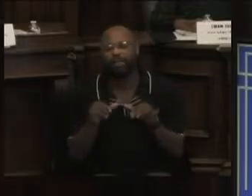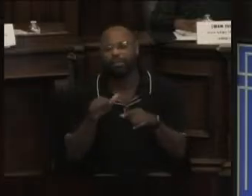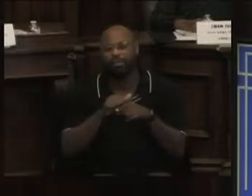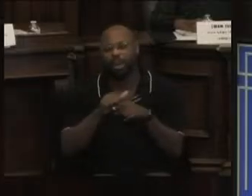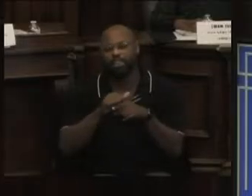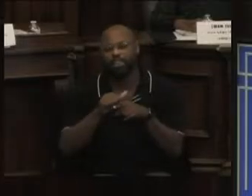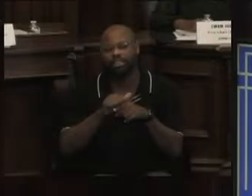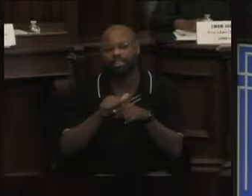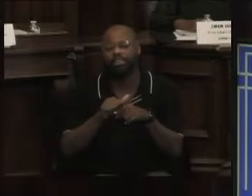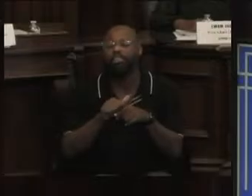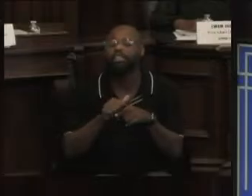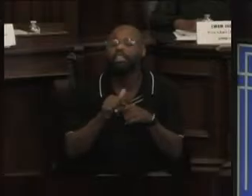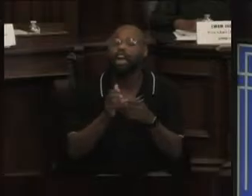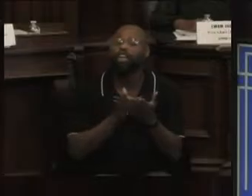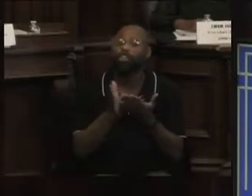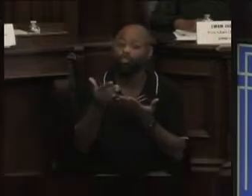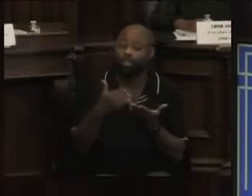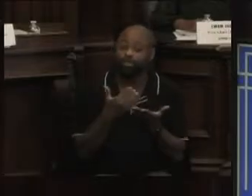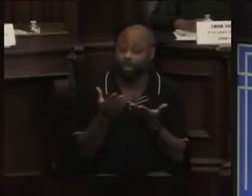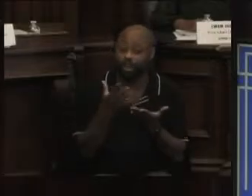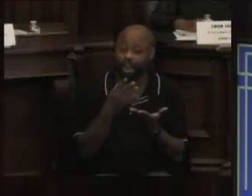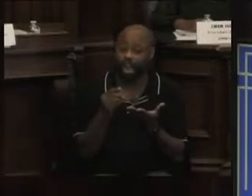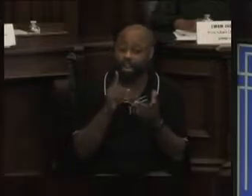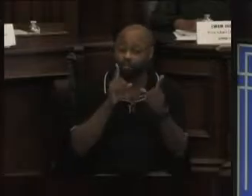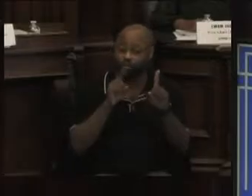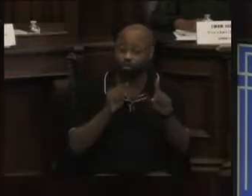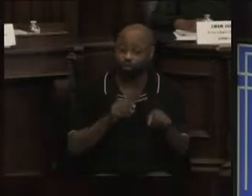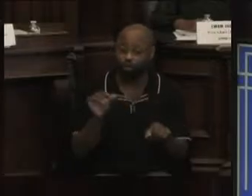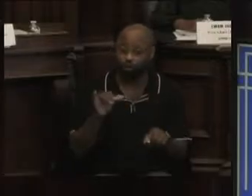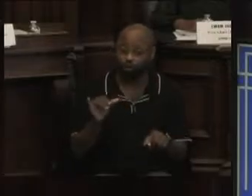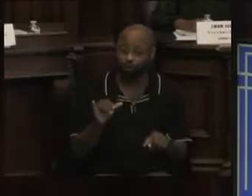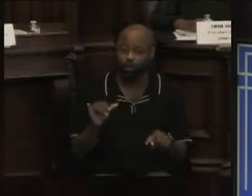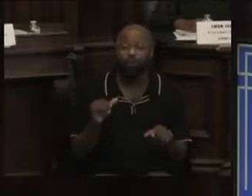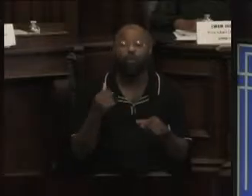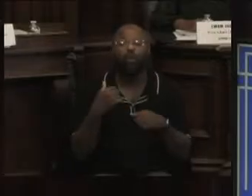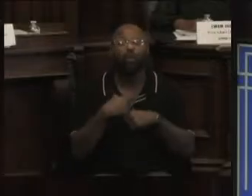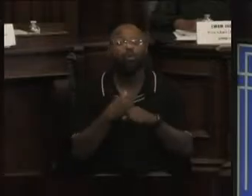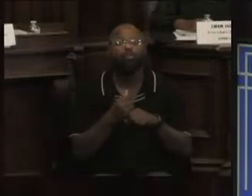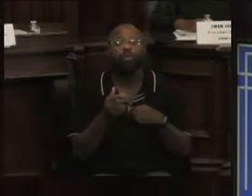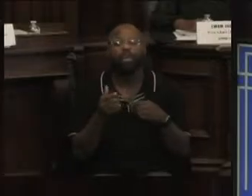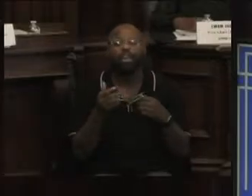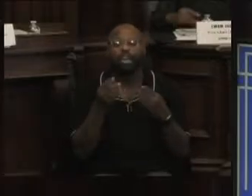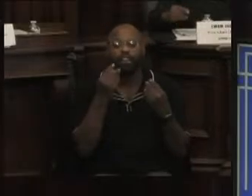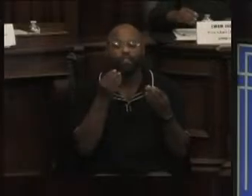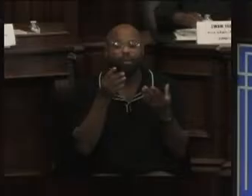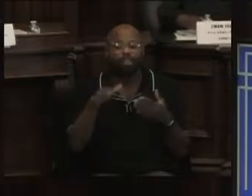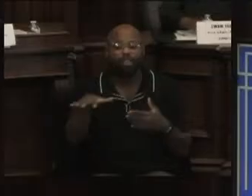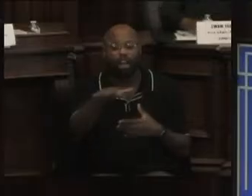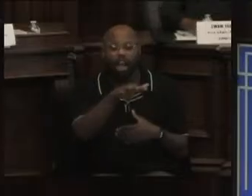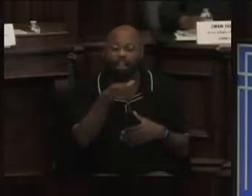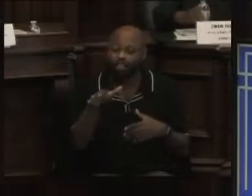policy, technology and systemic